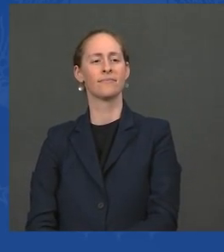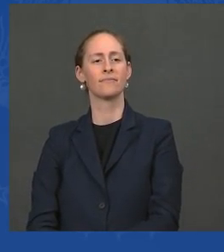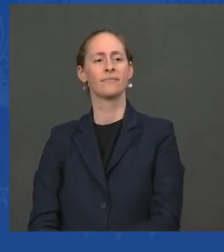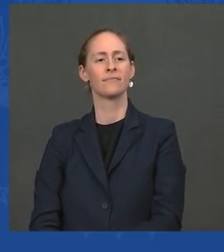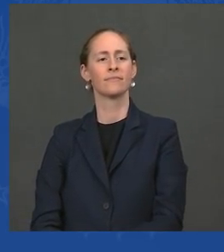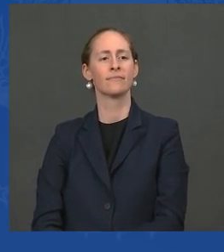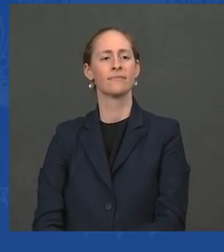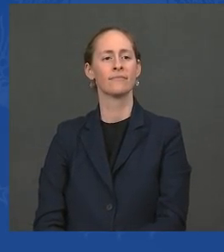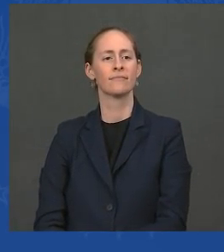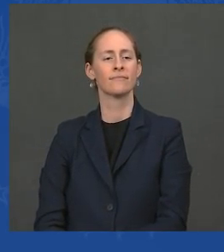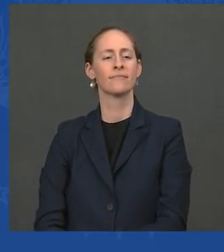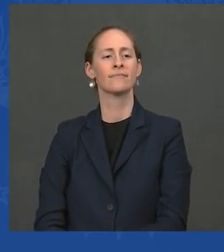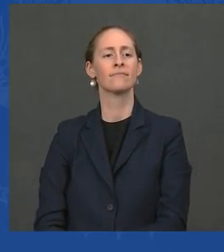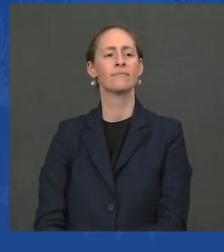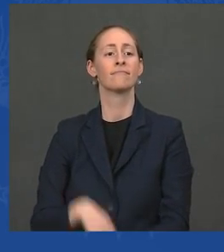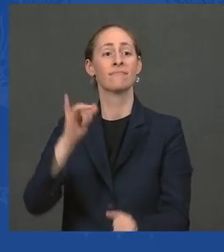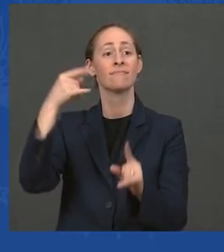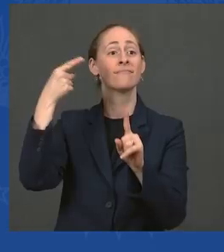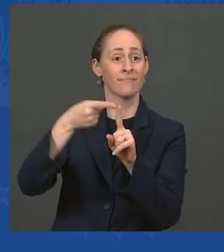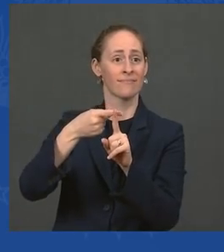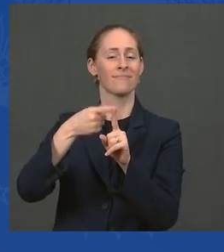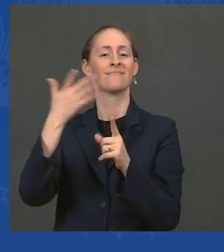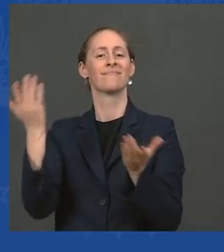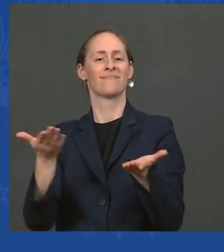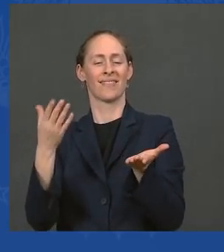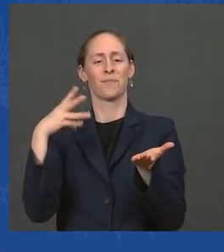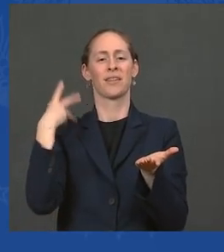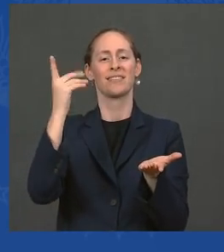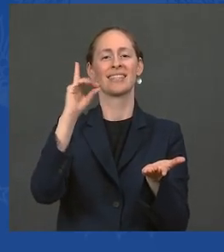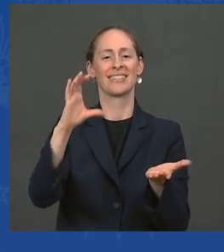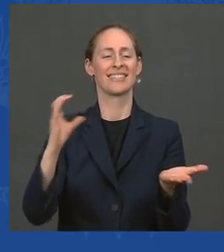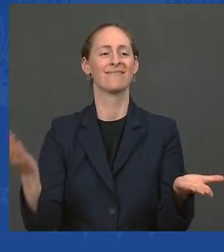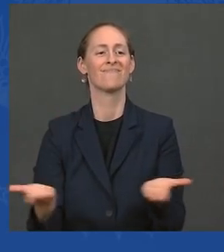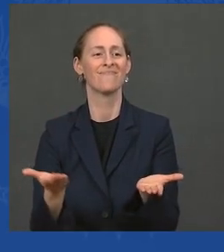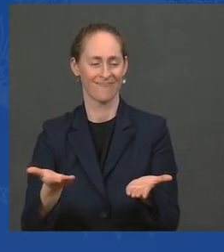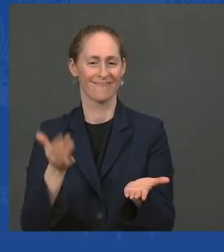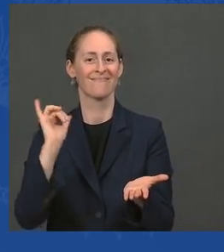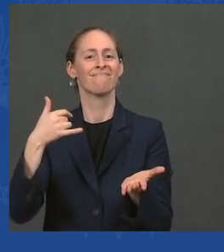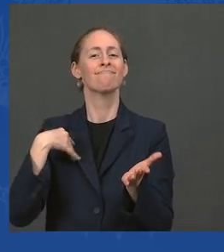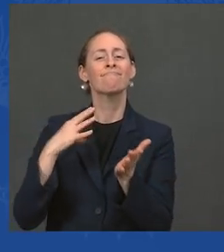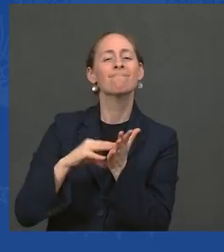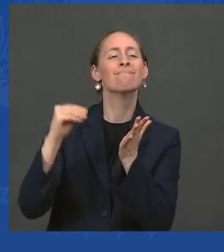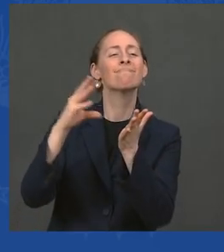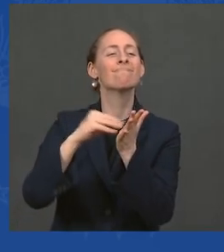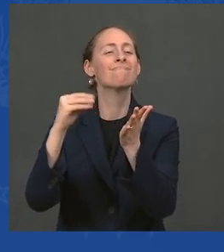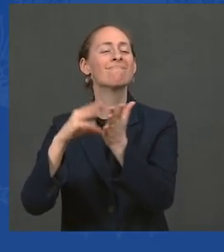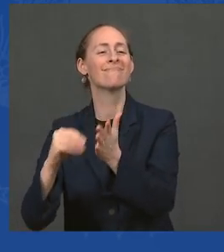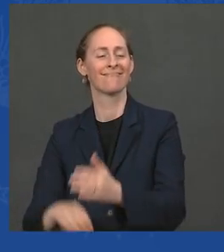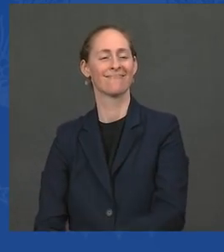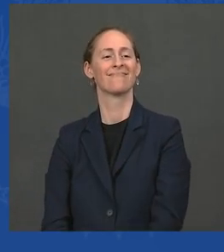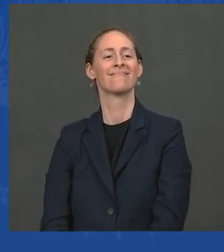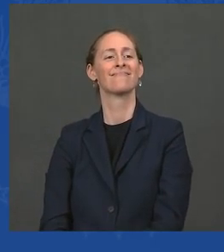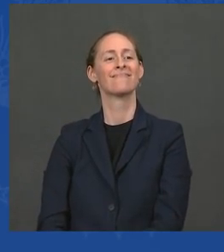We used to come back after 10:30 mass at St. Paul's -- St. Clare's wasn't built until I had moved --